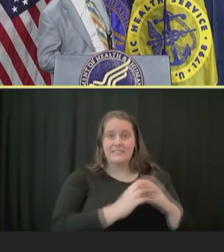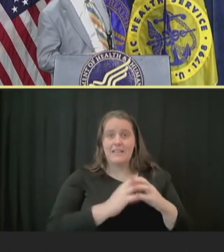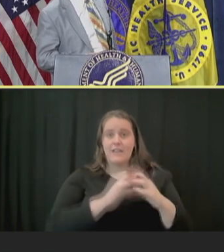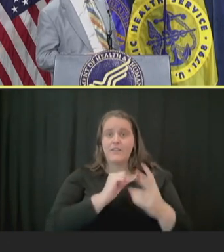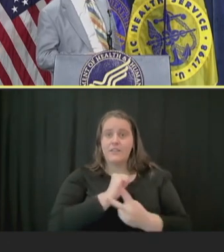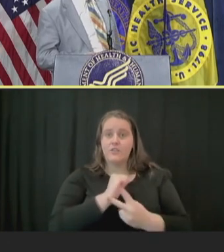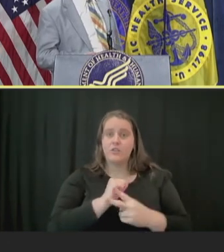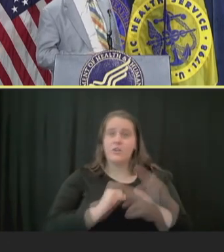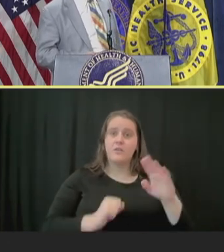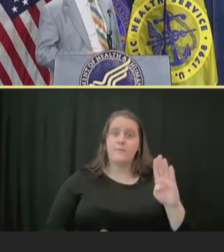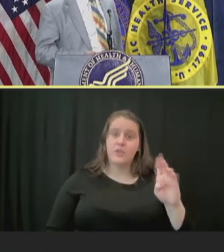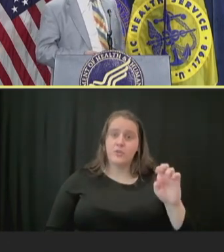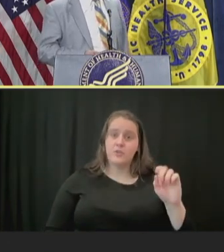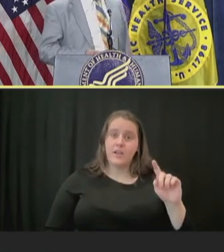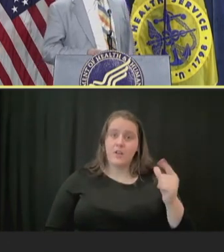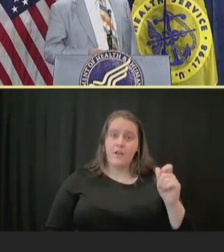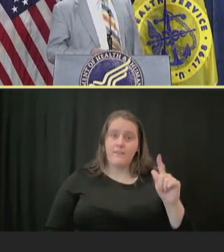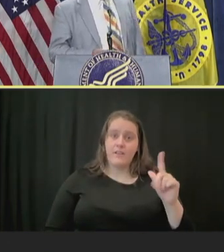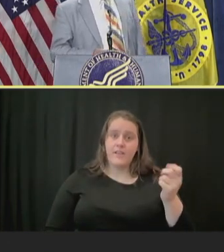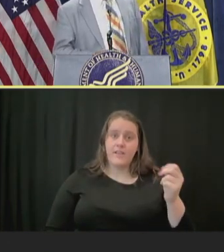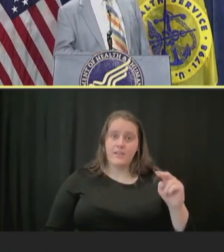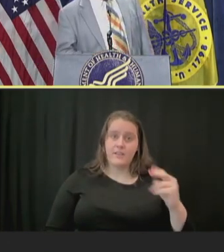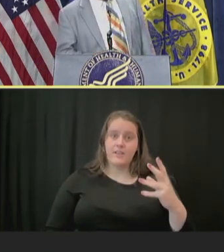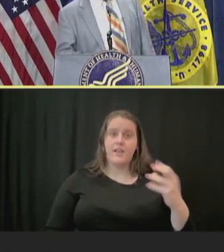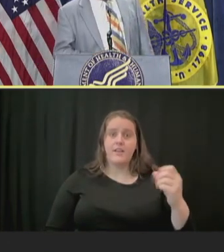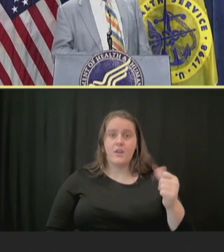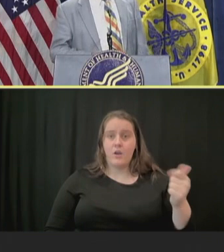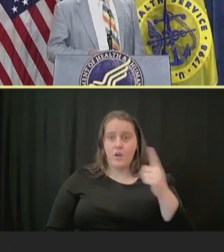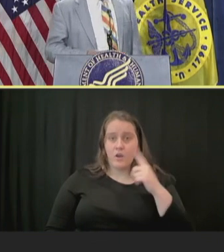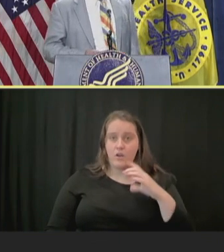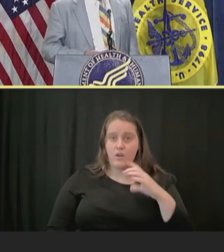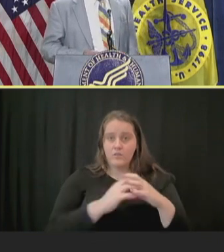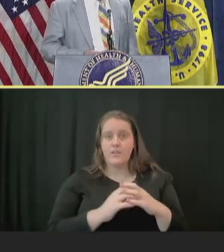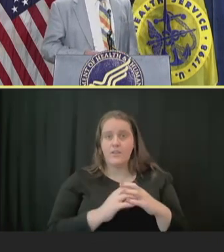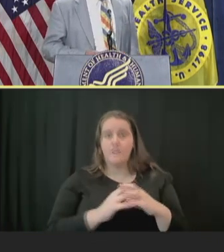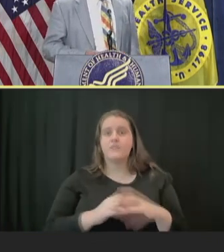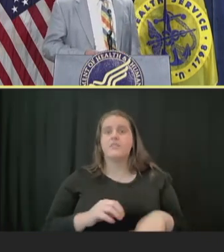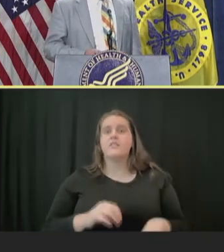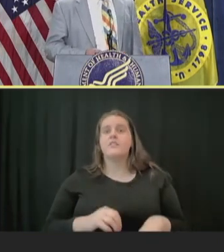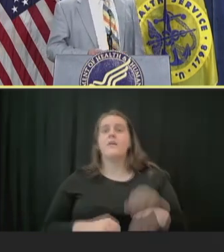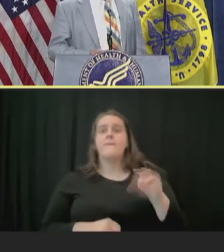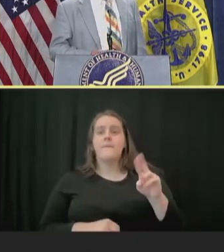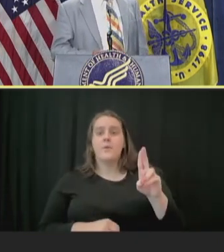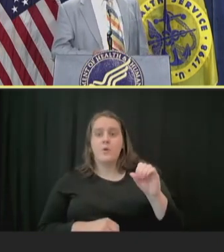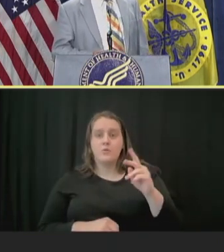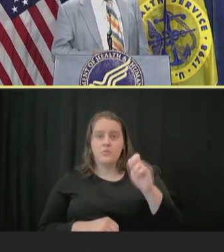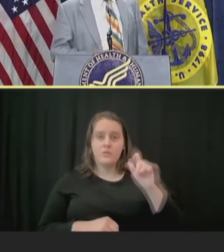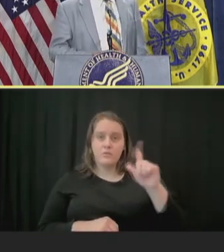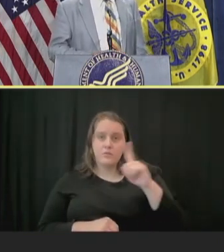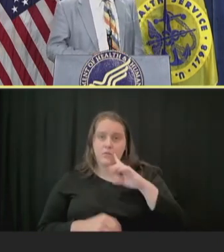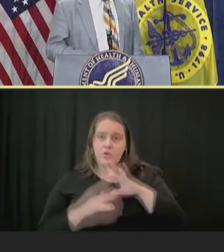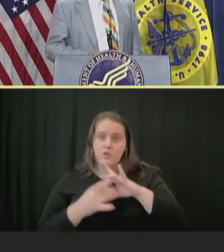molecules. And the other will be the MAIT cells or the mucosal associated invariant T cells that are